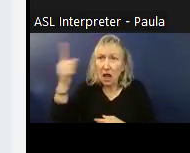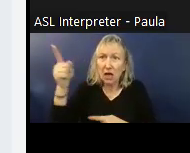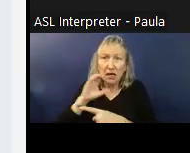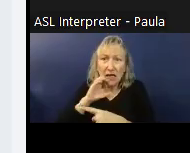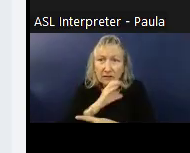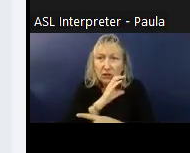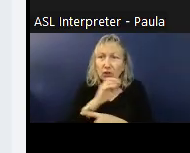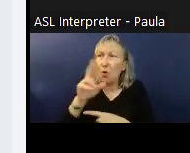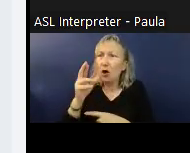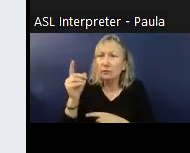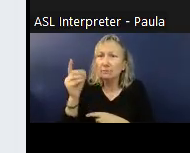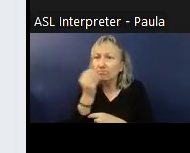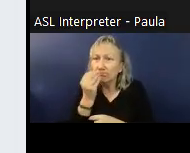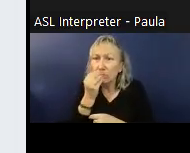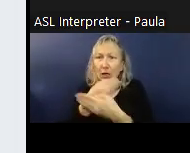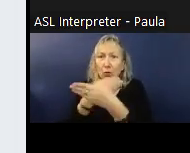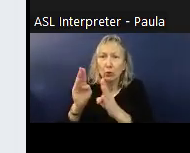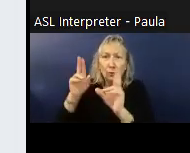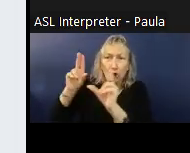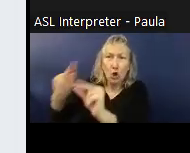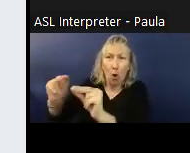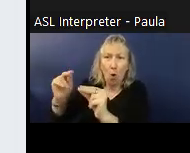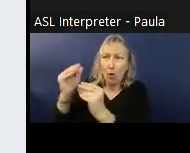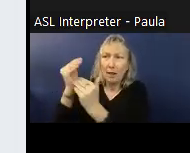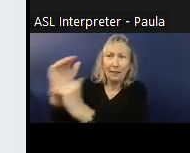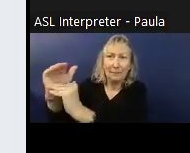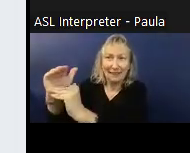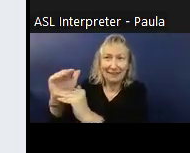There's, you know, what we've been advocating for since the beginning of COVID.